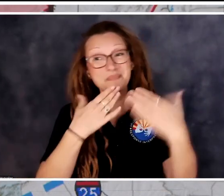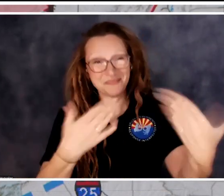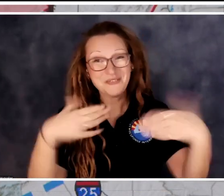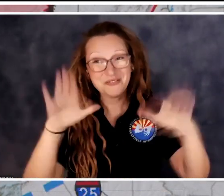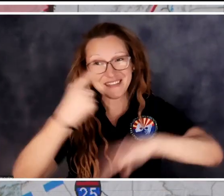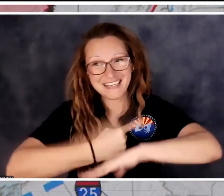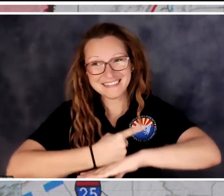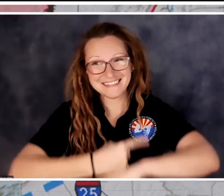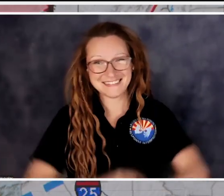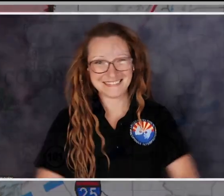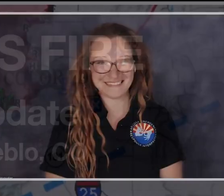So thanks and have a great day.